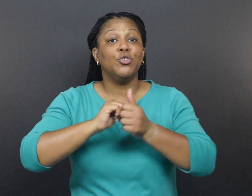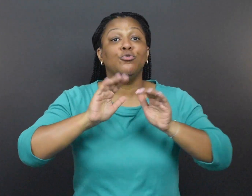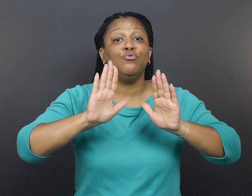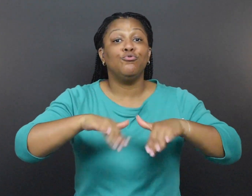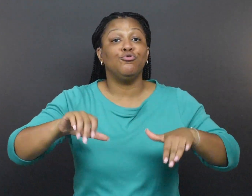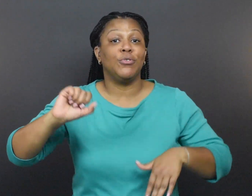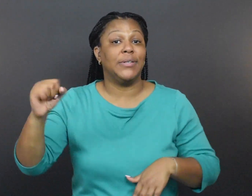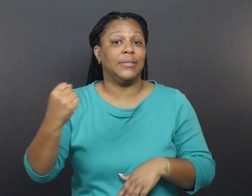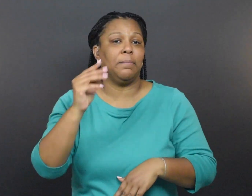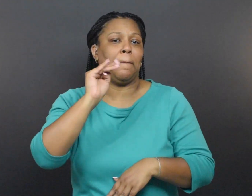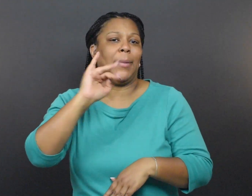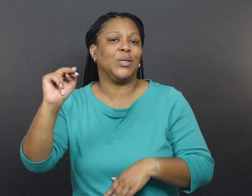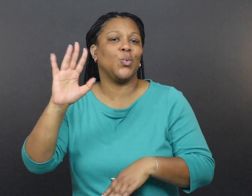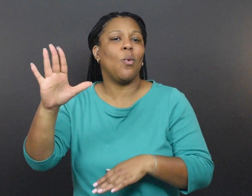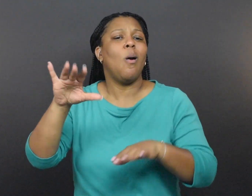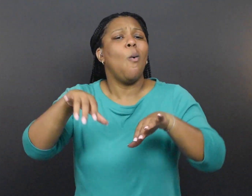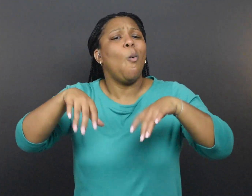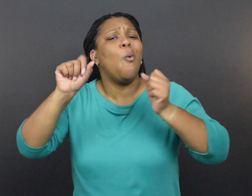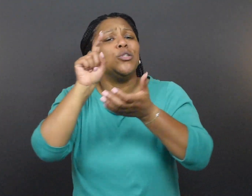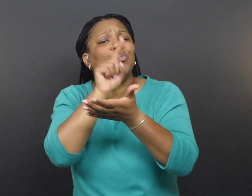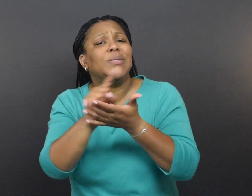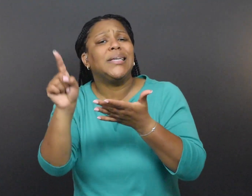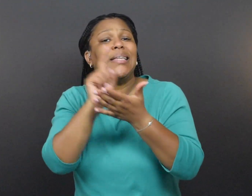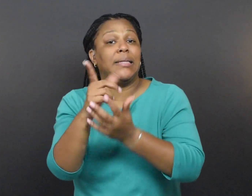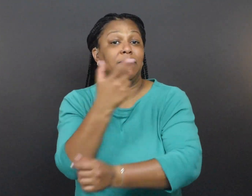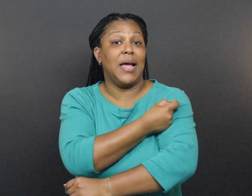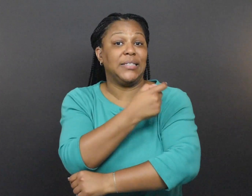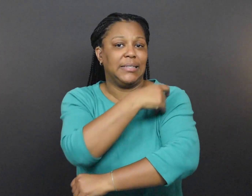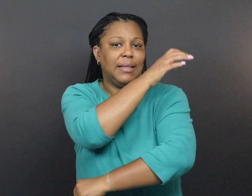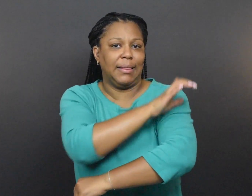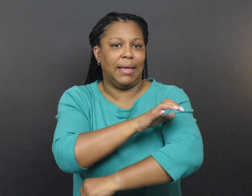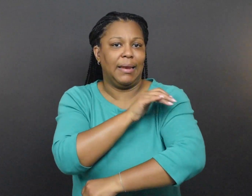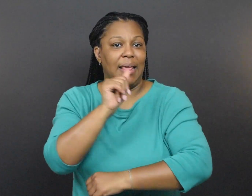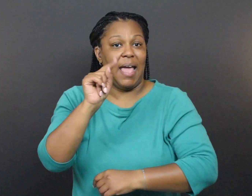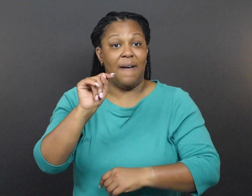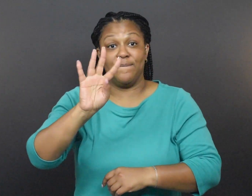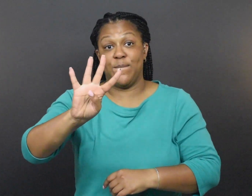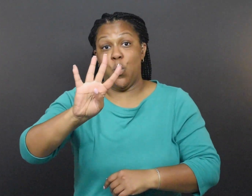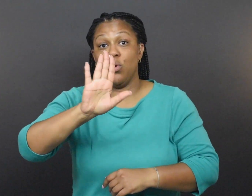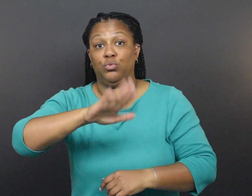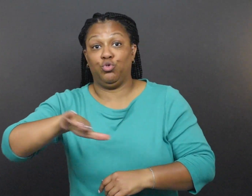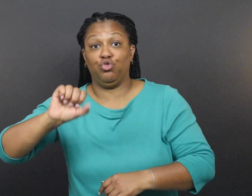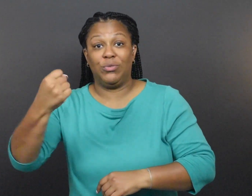with Children’s Minnesota to host weekly vaccination clinics at four Children’s